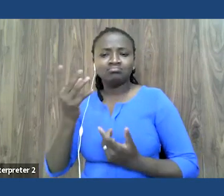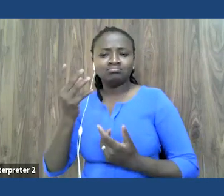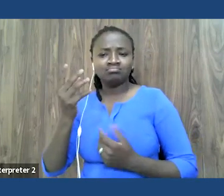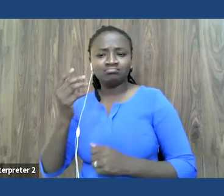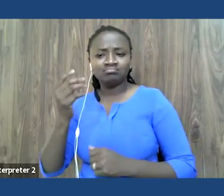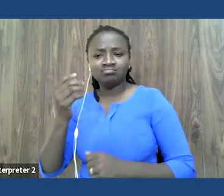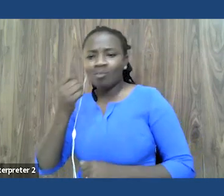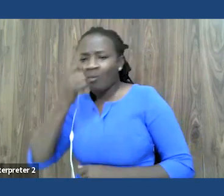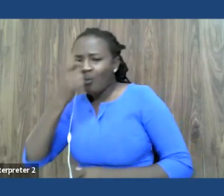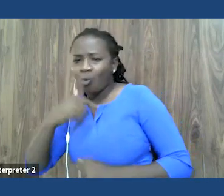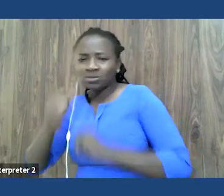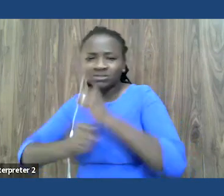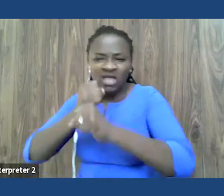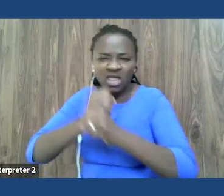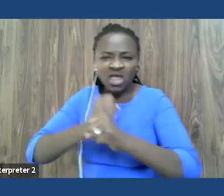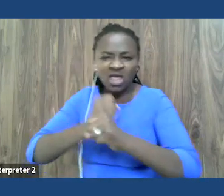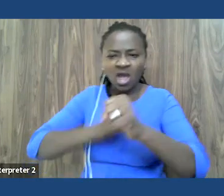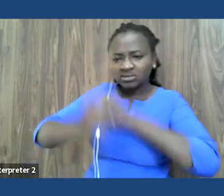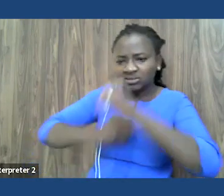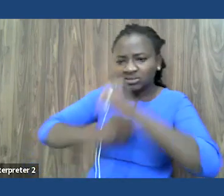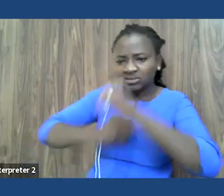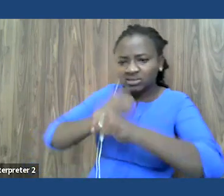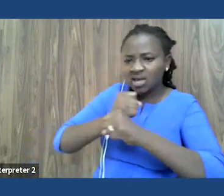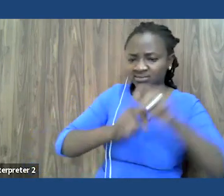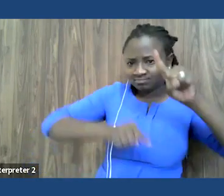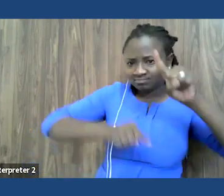And that we sometimes internalize ourselves.